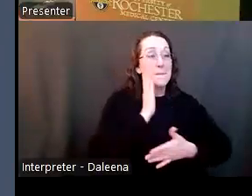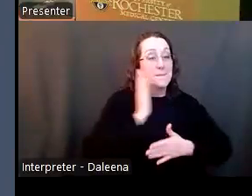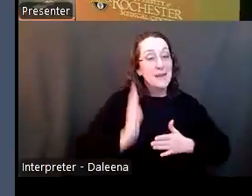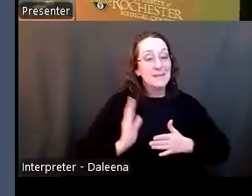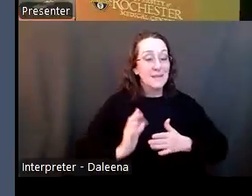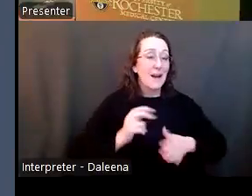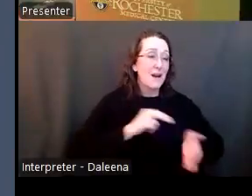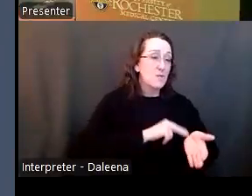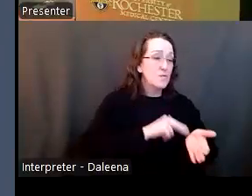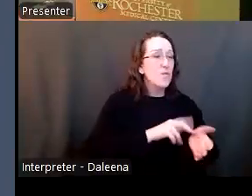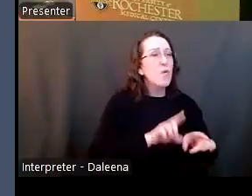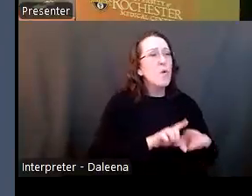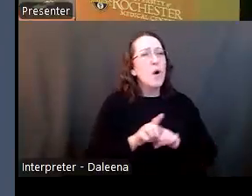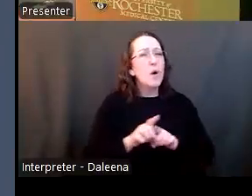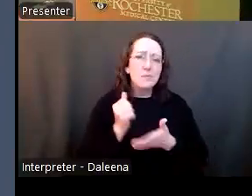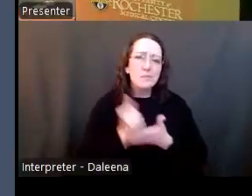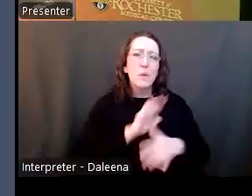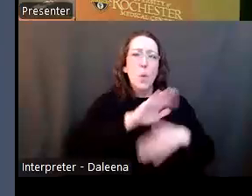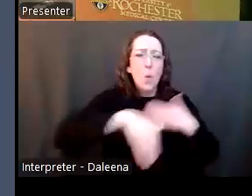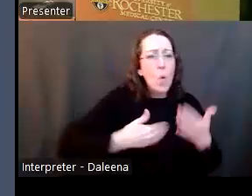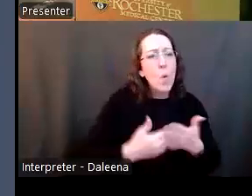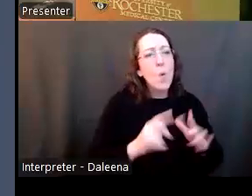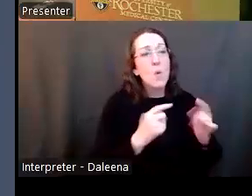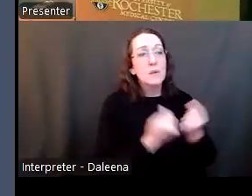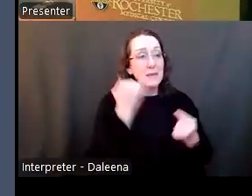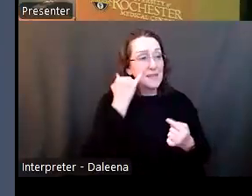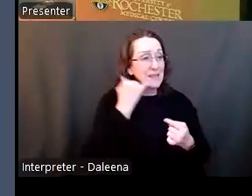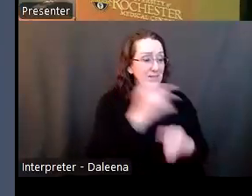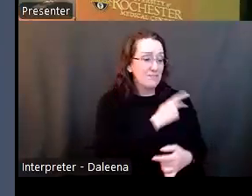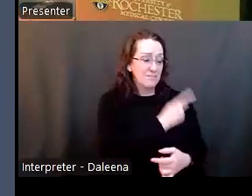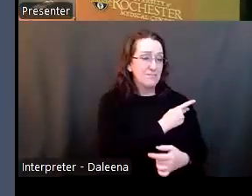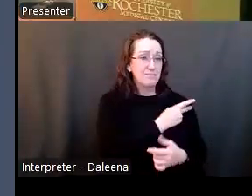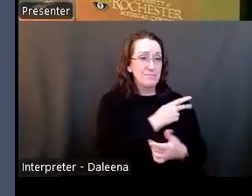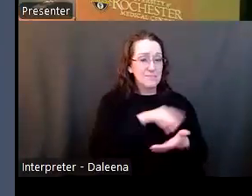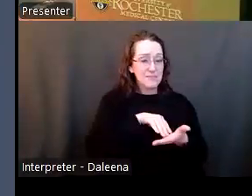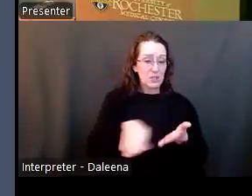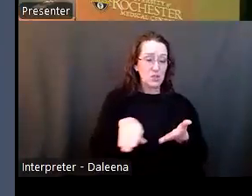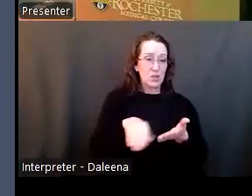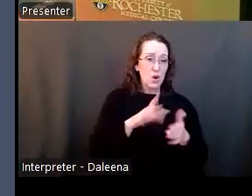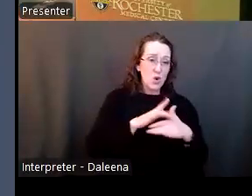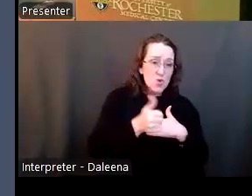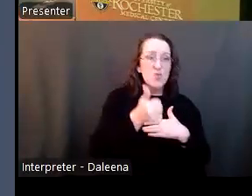we're helping the entire team because if we can get the patient discharged early on and uh get